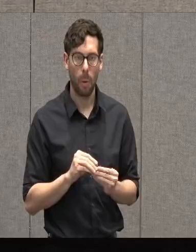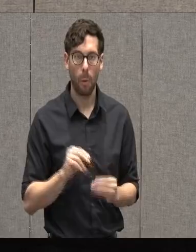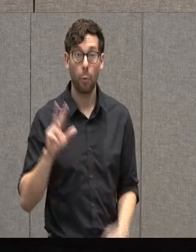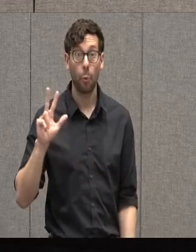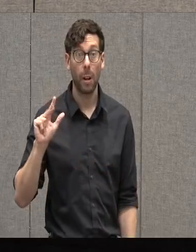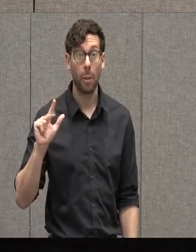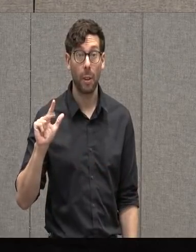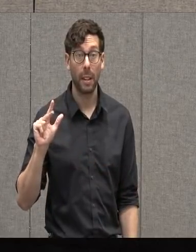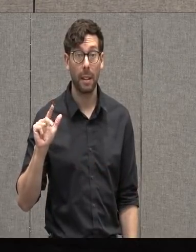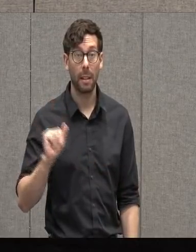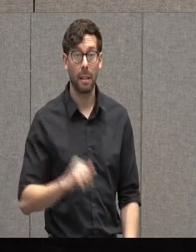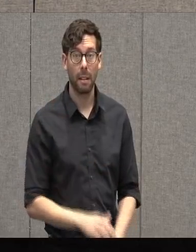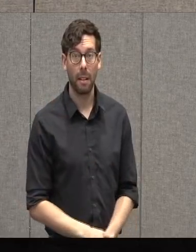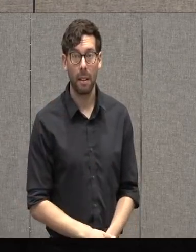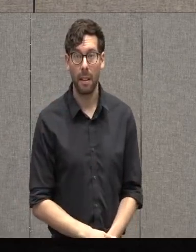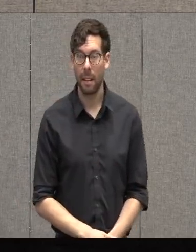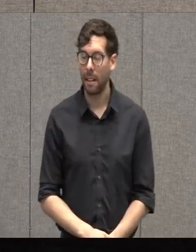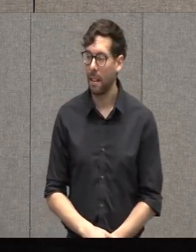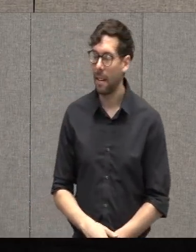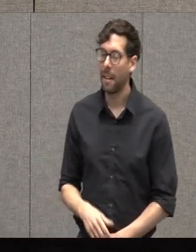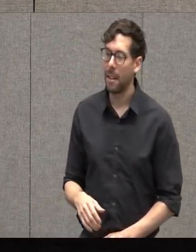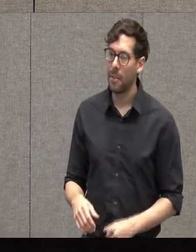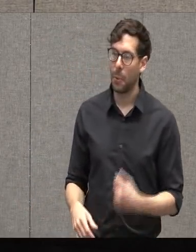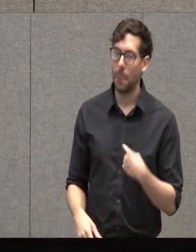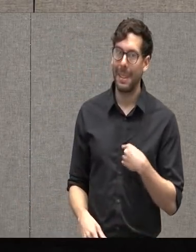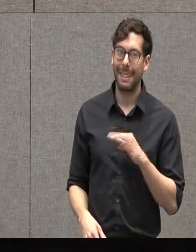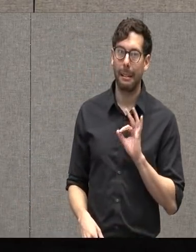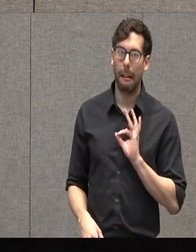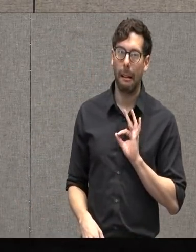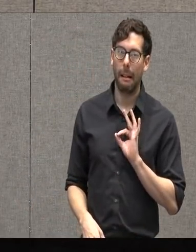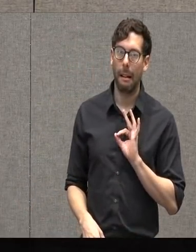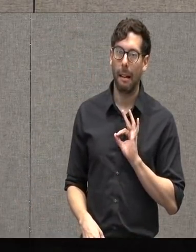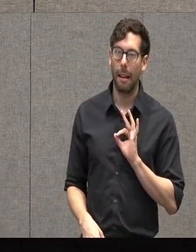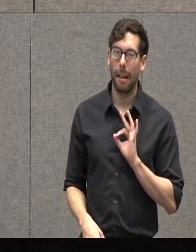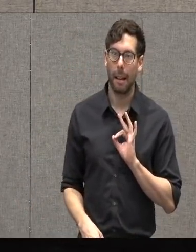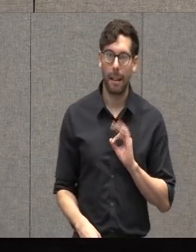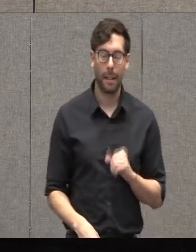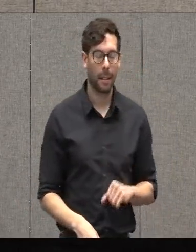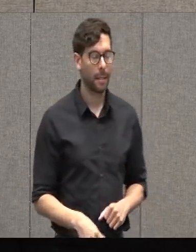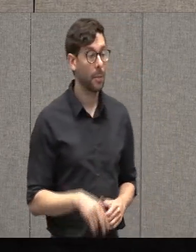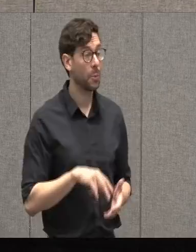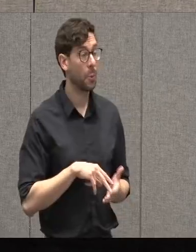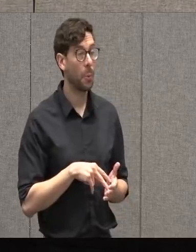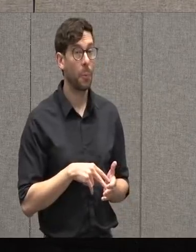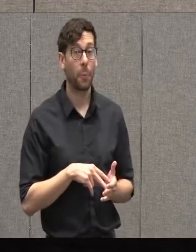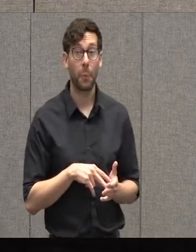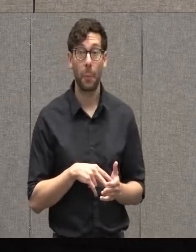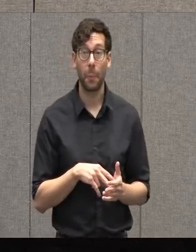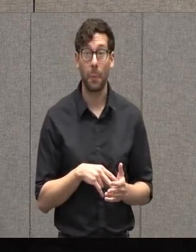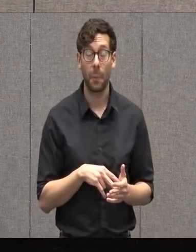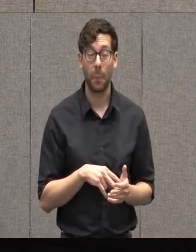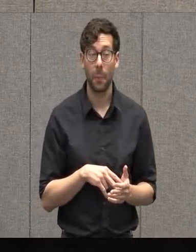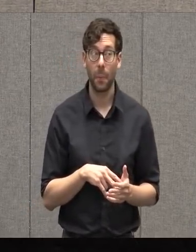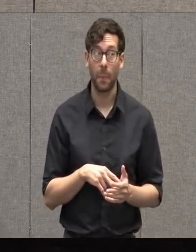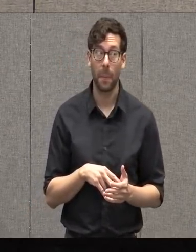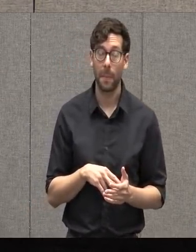Definitely. I only had nine. So you win. 23 is greater than nine. Egg-cellent.